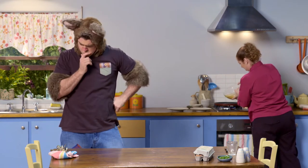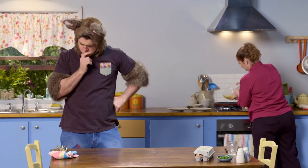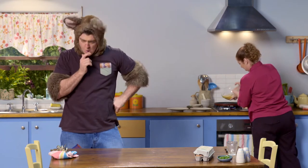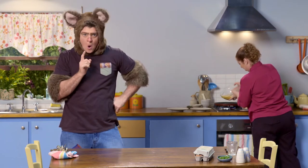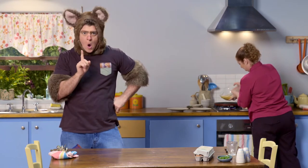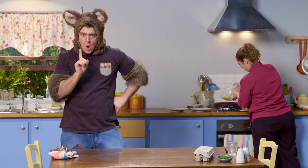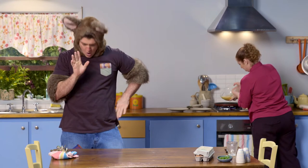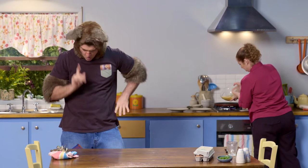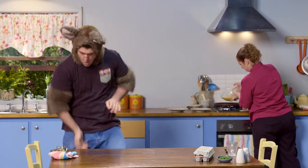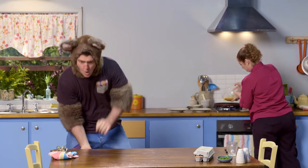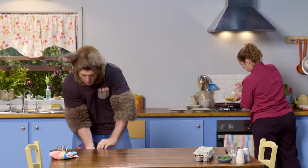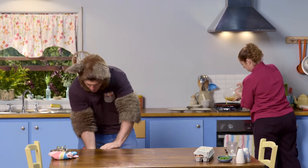Hmm. I know!